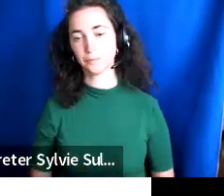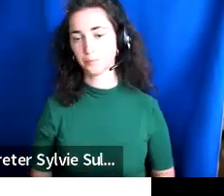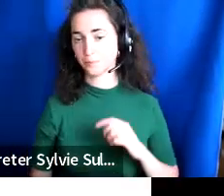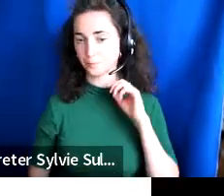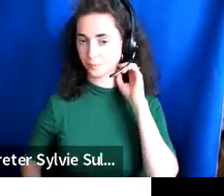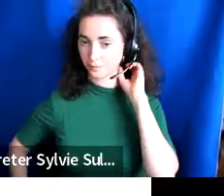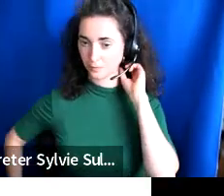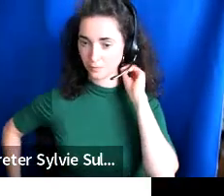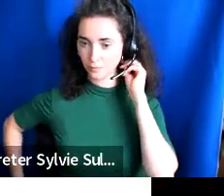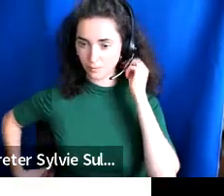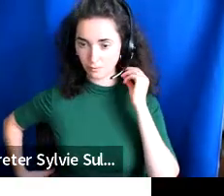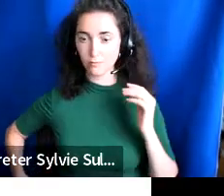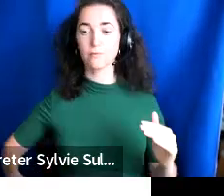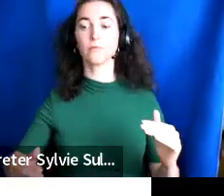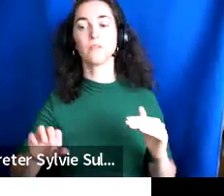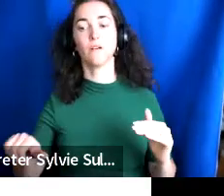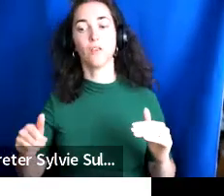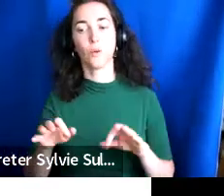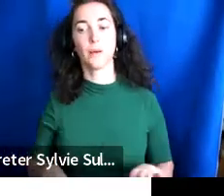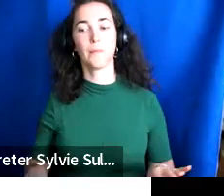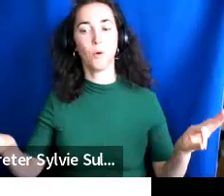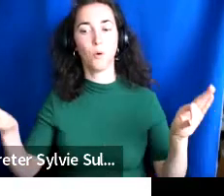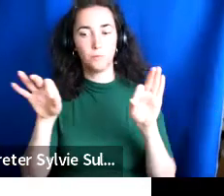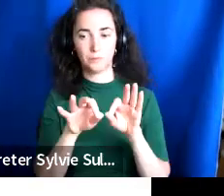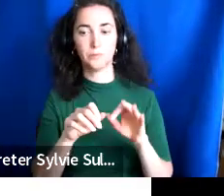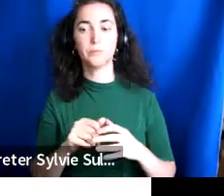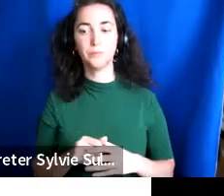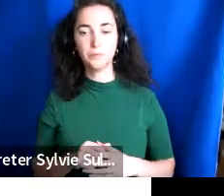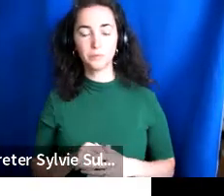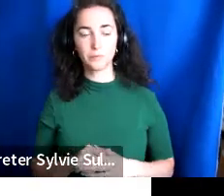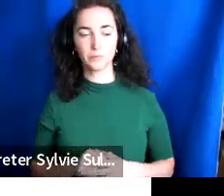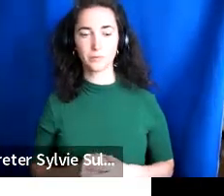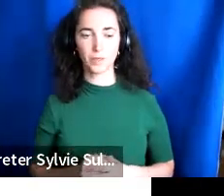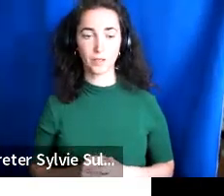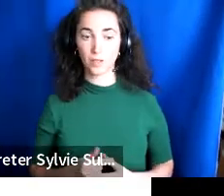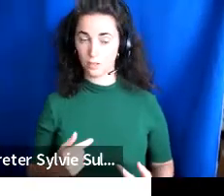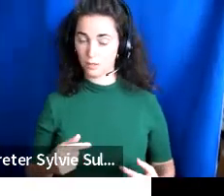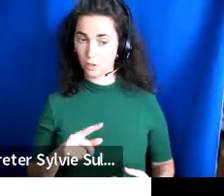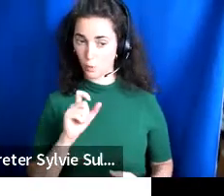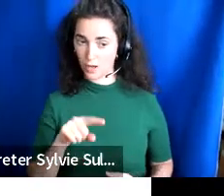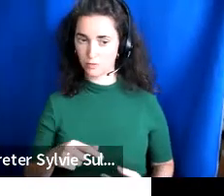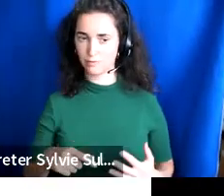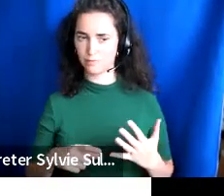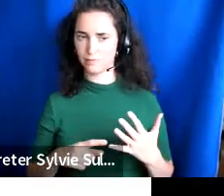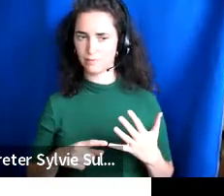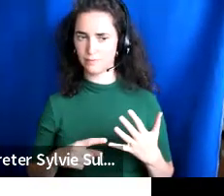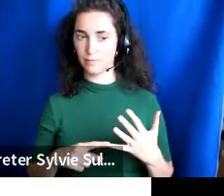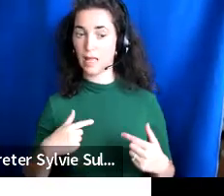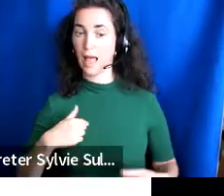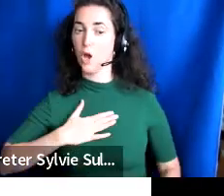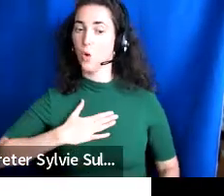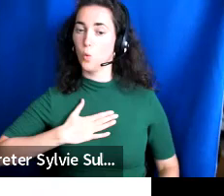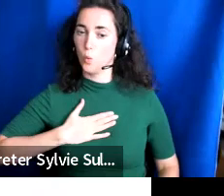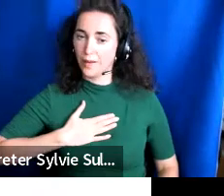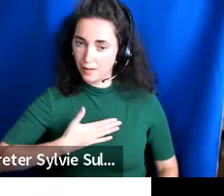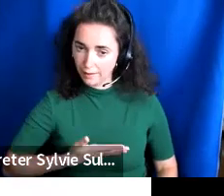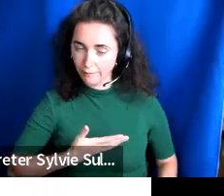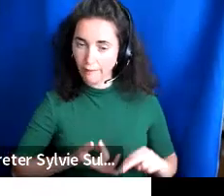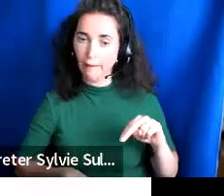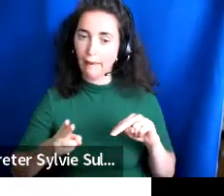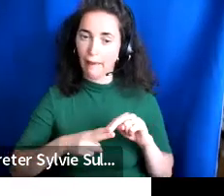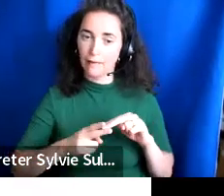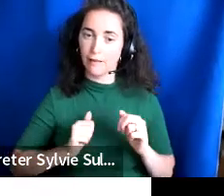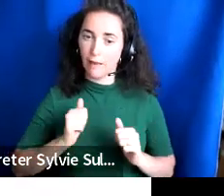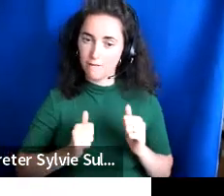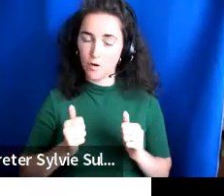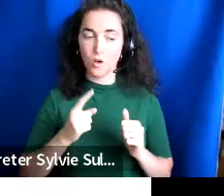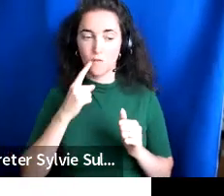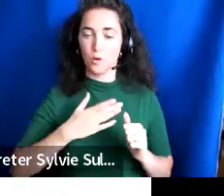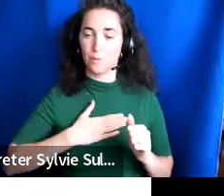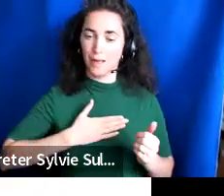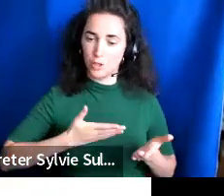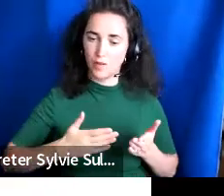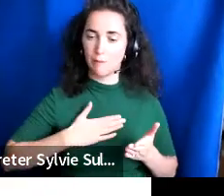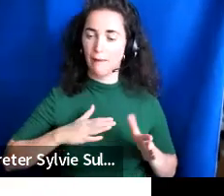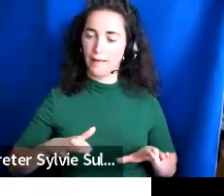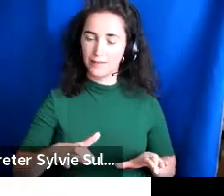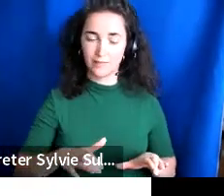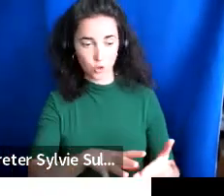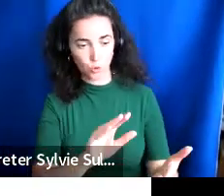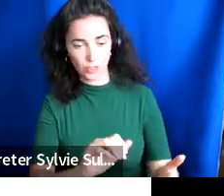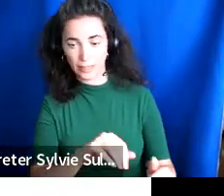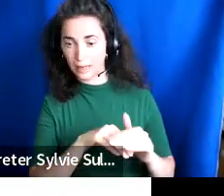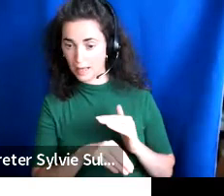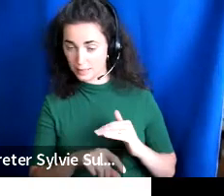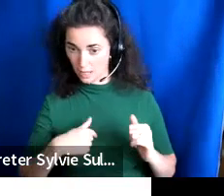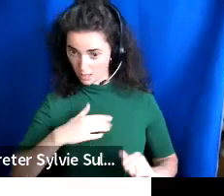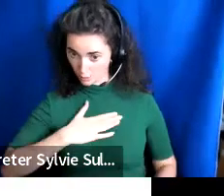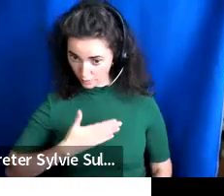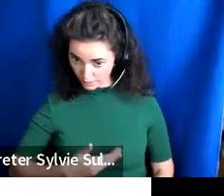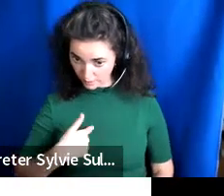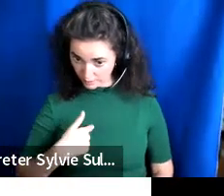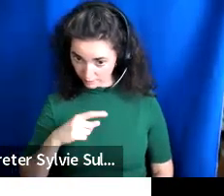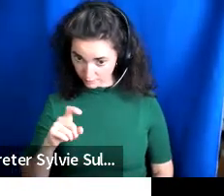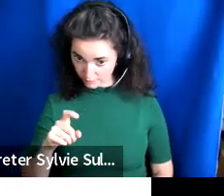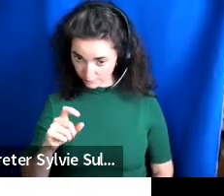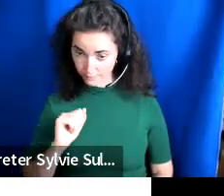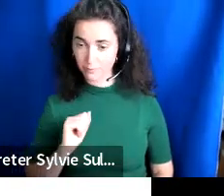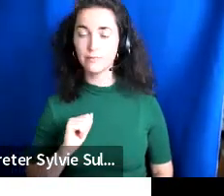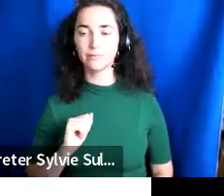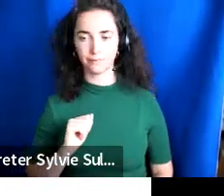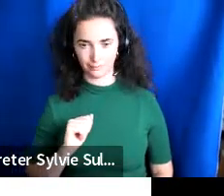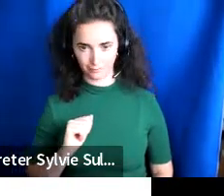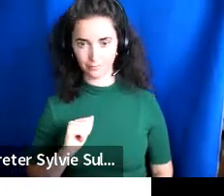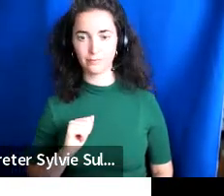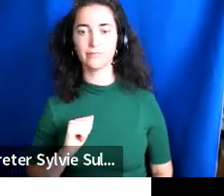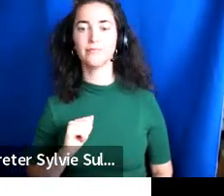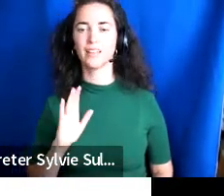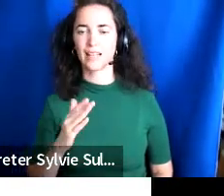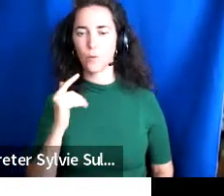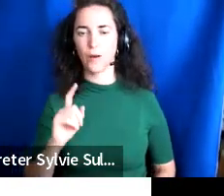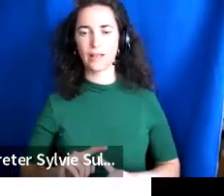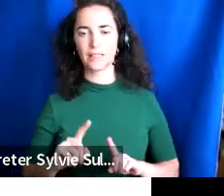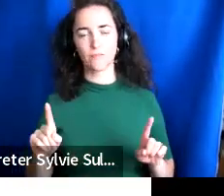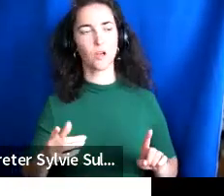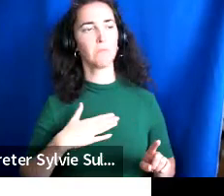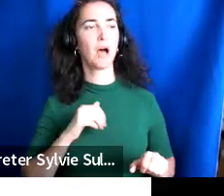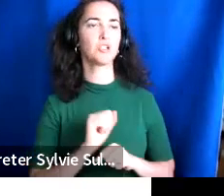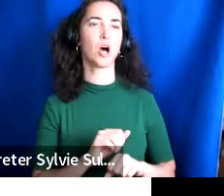And my, that's a very important word, am I first step to make this service or activity accessible to the student. and that minute difference between doing a job a job with a passion, hey?